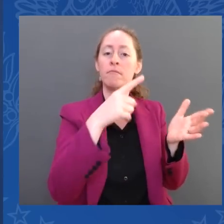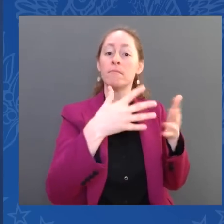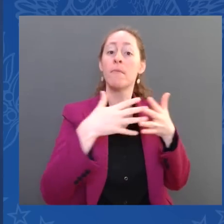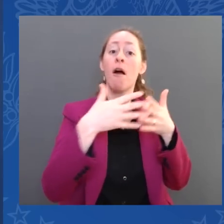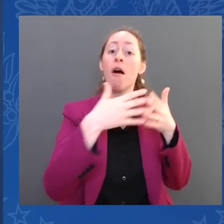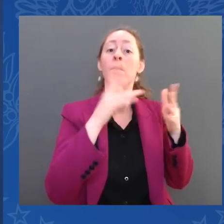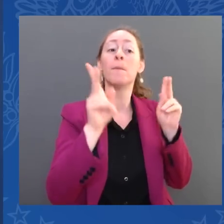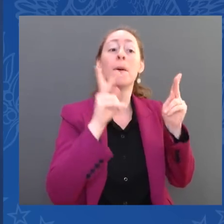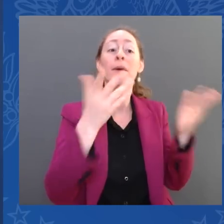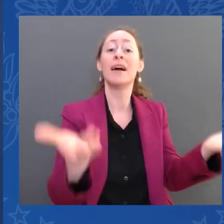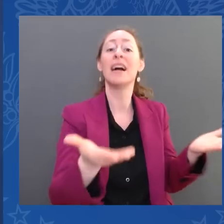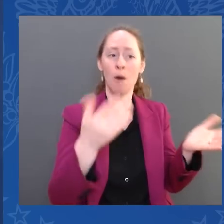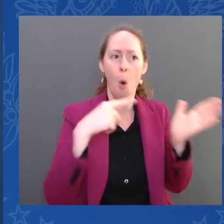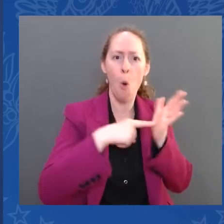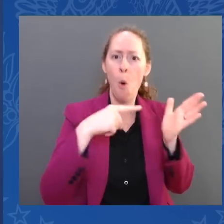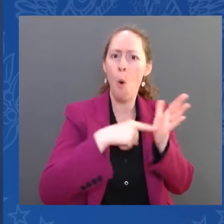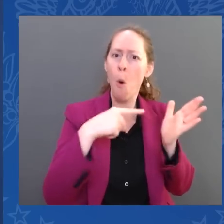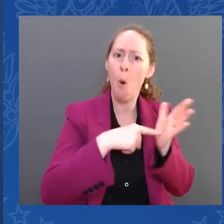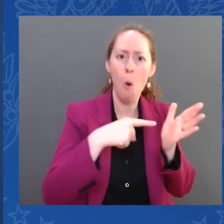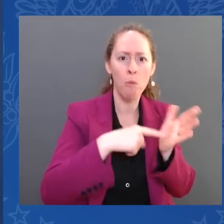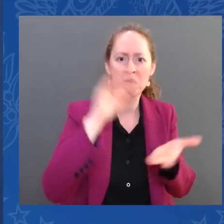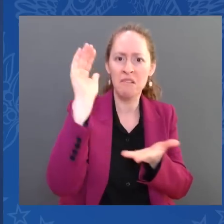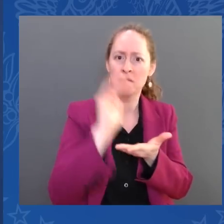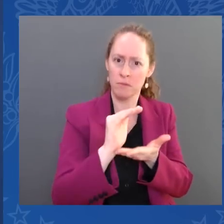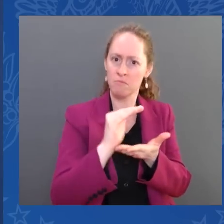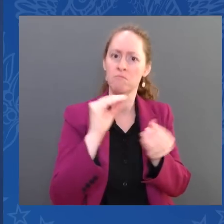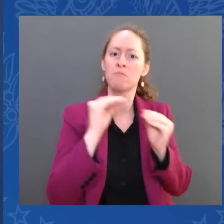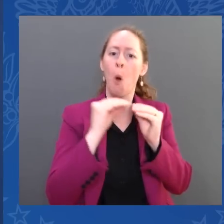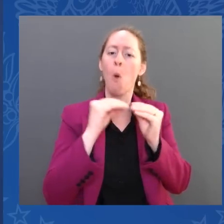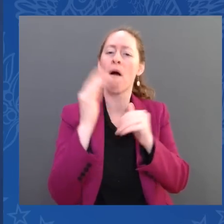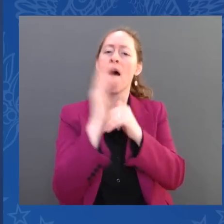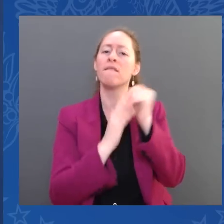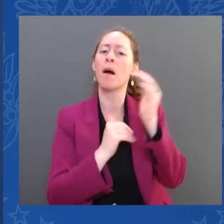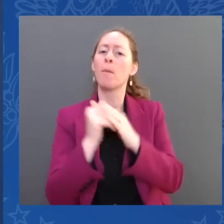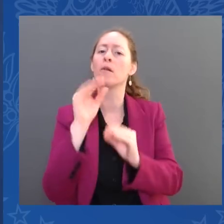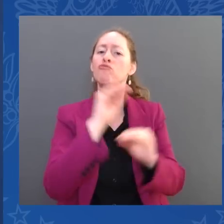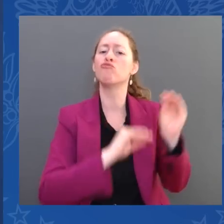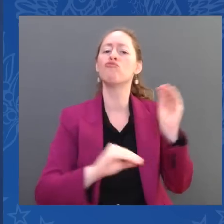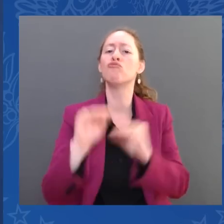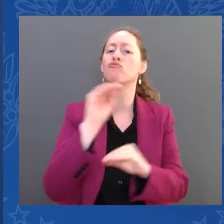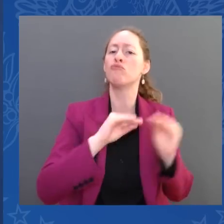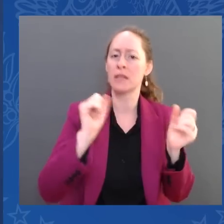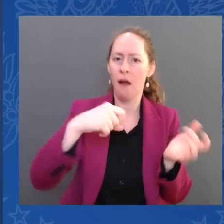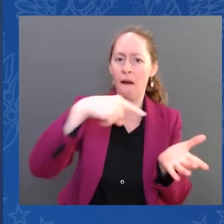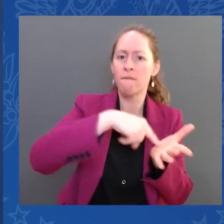than at any time since the survey began in 2013. That confidence and comfortability